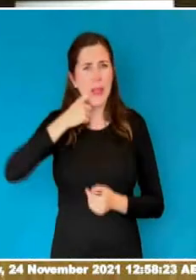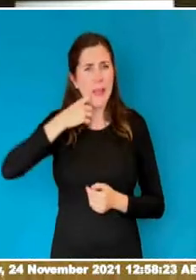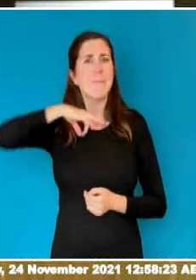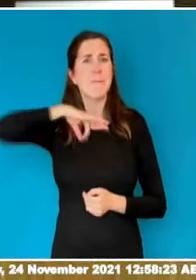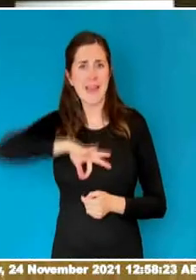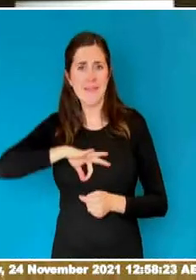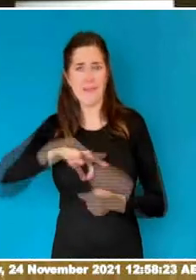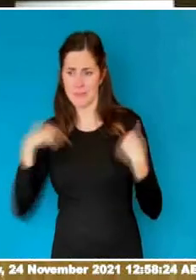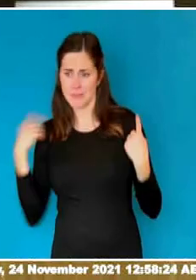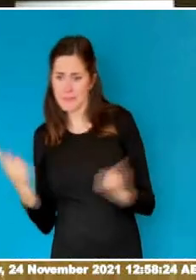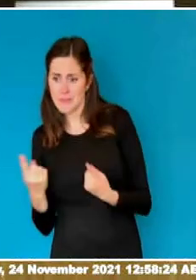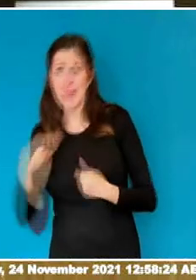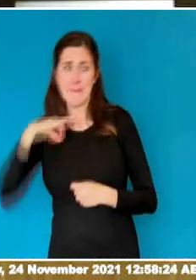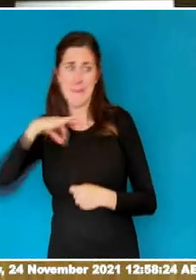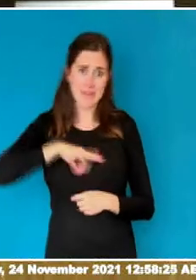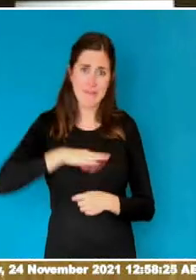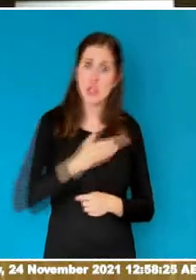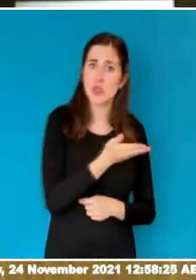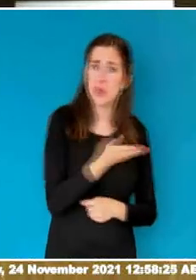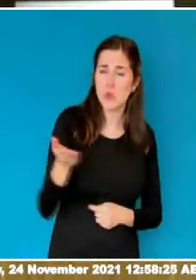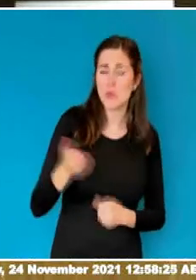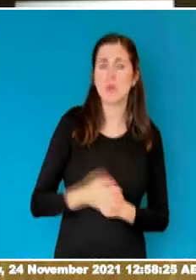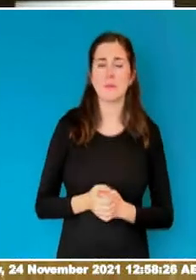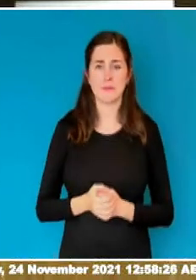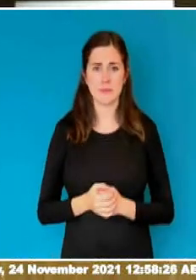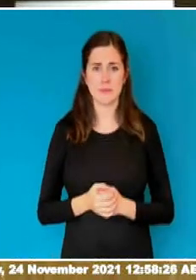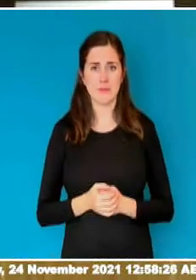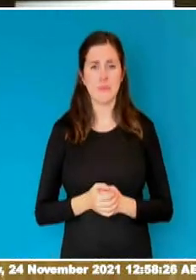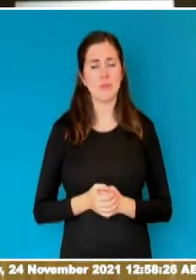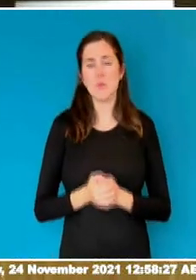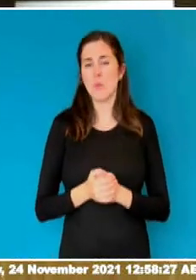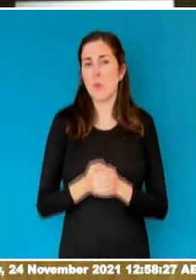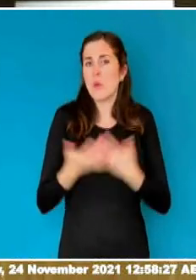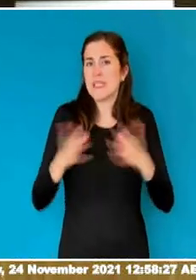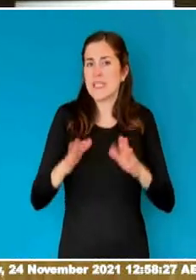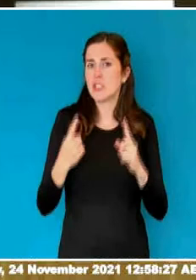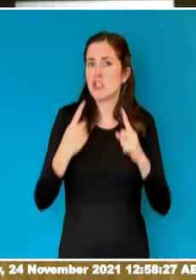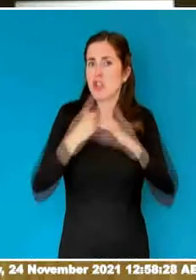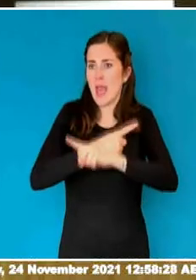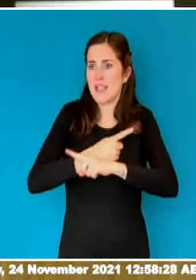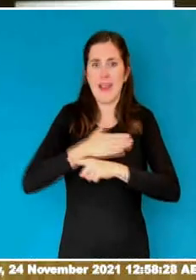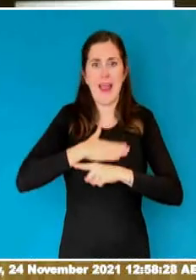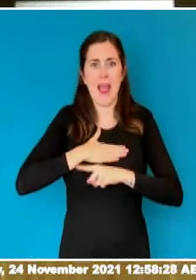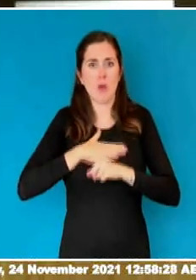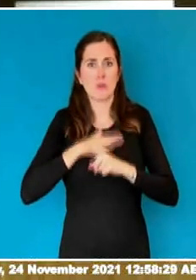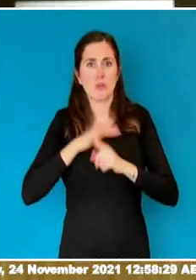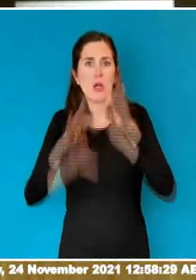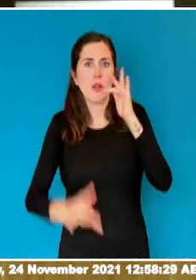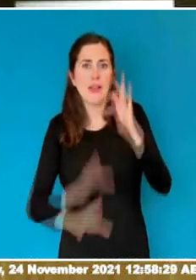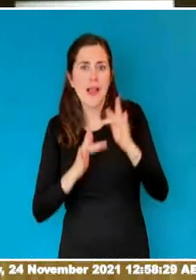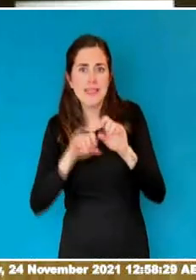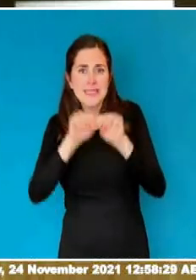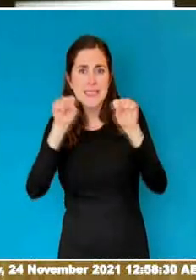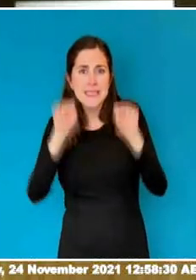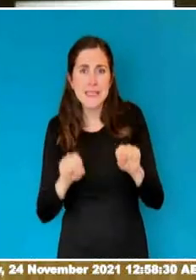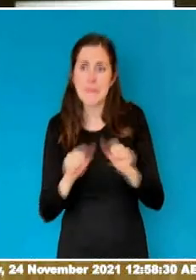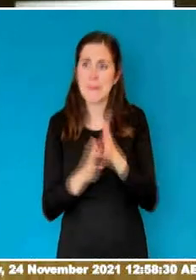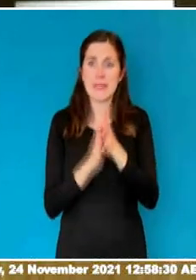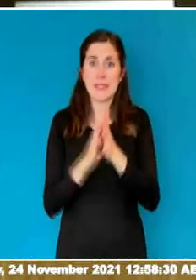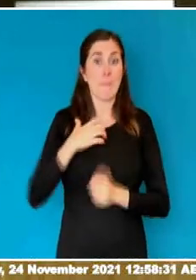And we've also been reviewing the processes through which people can actually capture and record that information to make it easier for them to do so.